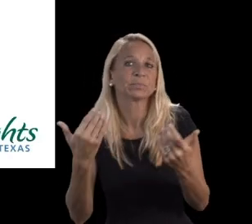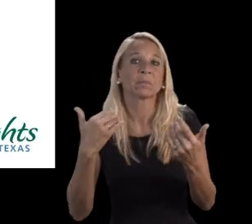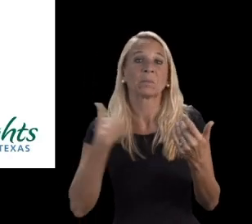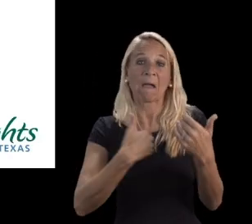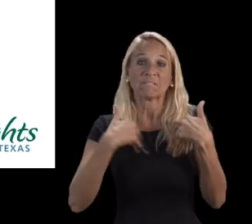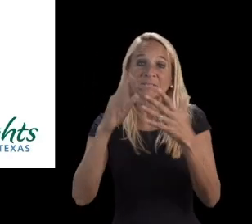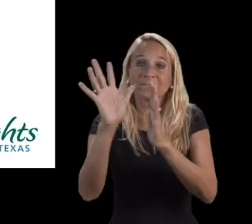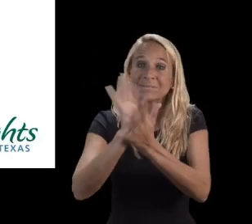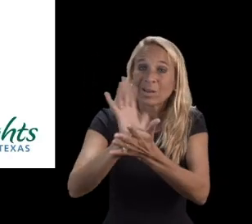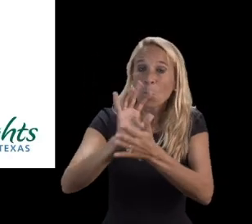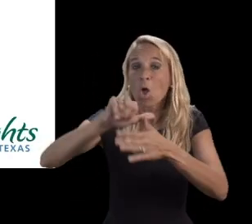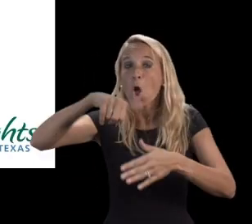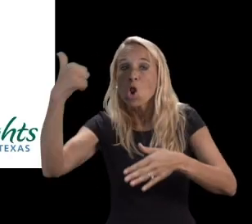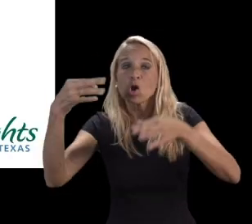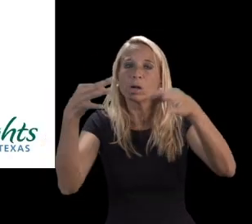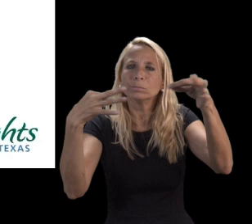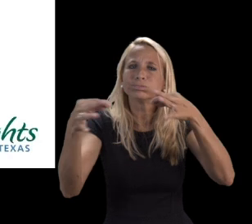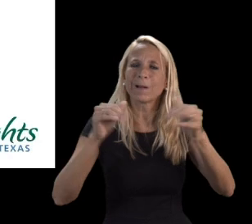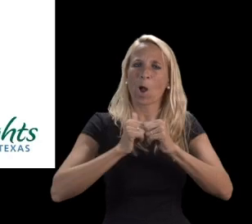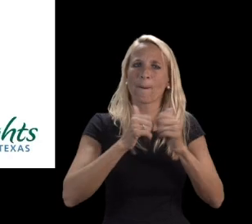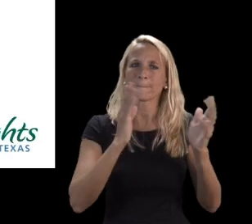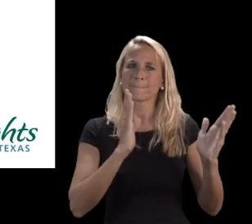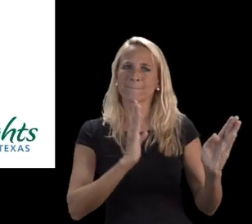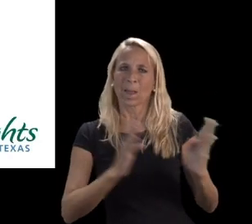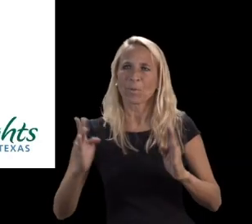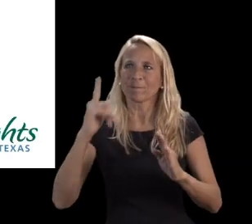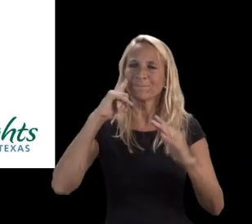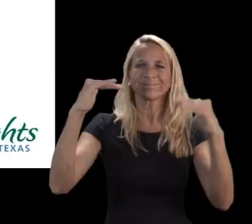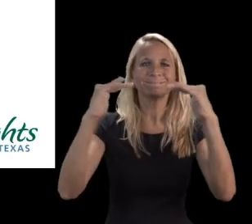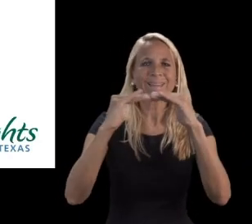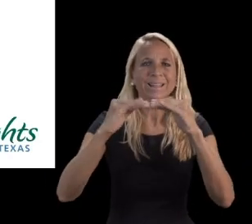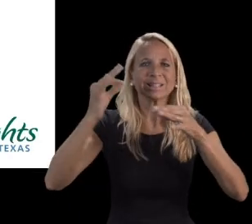We do have other videos on how to prepare specifically for a fair hearing.